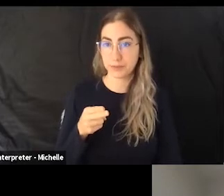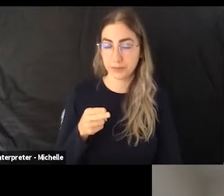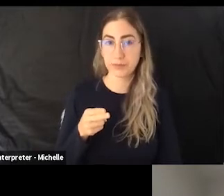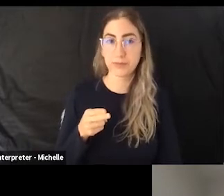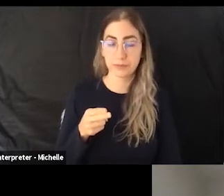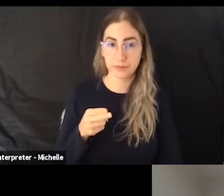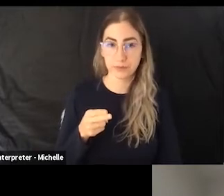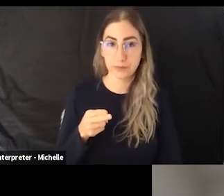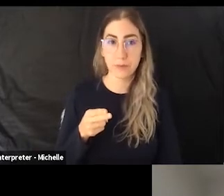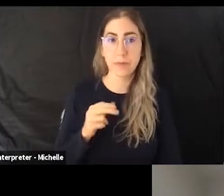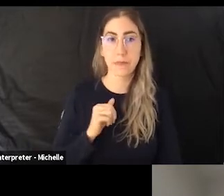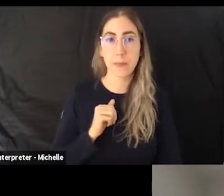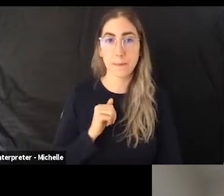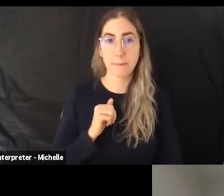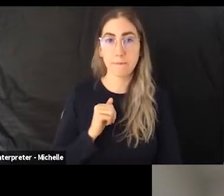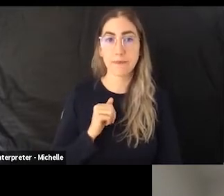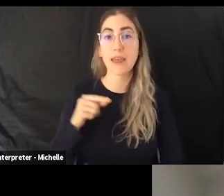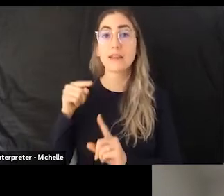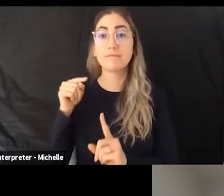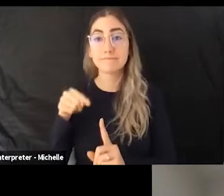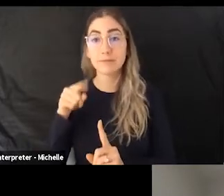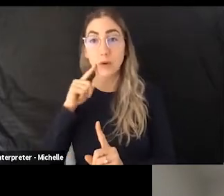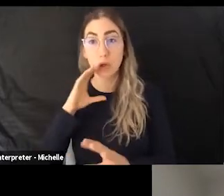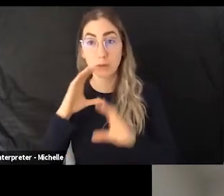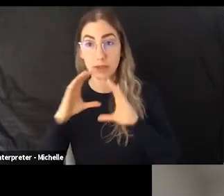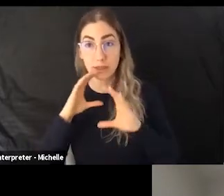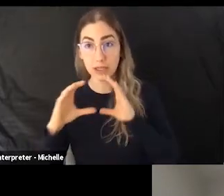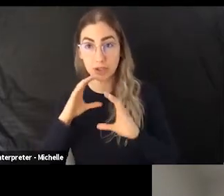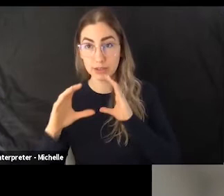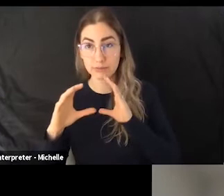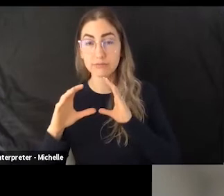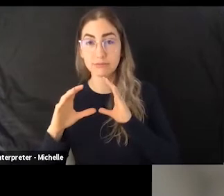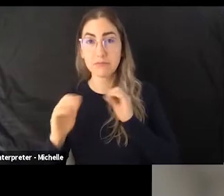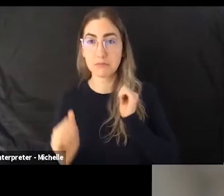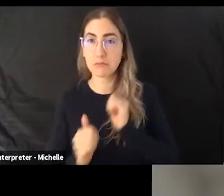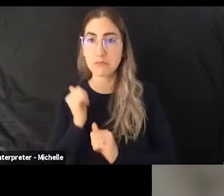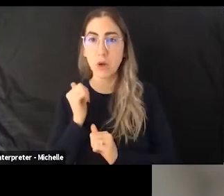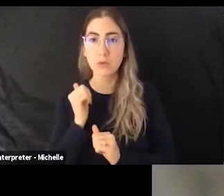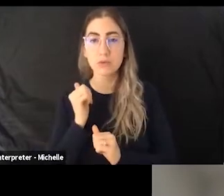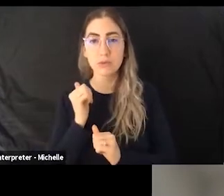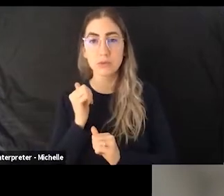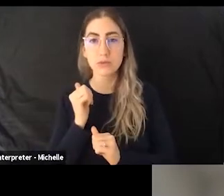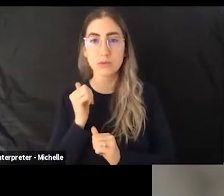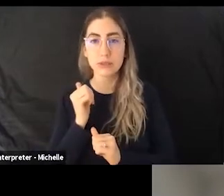. AND IN TERMS OF THE PRIMARY MODE OF COMMUNICATION AS WELL, THE AND IN TERMS OF THE PRIMARY MODE OF COMMUNICATION AS WELL, THE MAJORITY WERE STATING THAT WAS SPEAKING AS THE PRIMARY MAJORITY WERE STATING THAT WAS SPEAKING AS THE PRIMARY